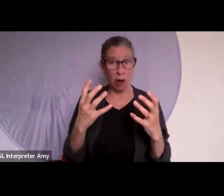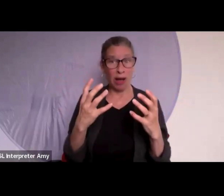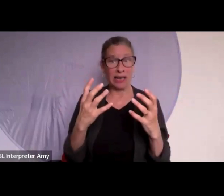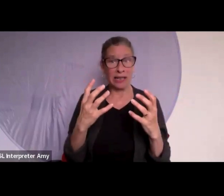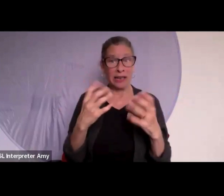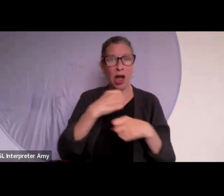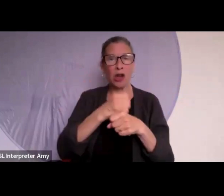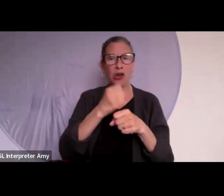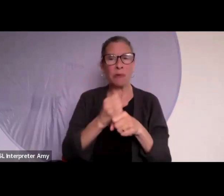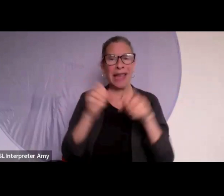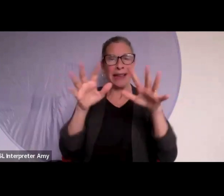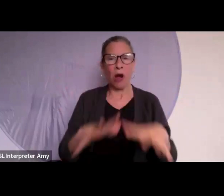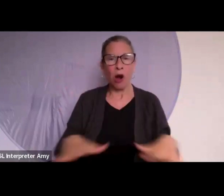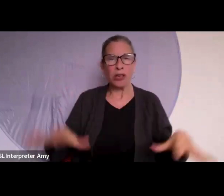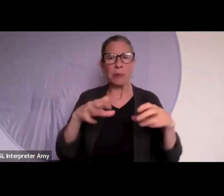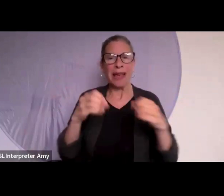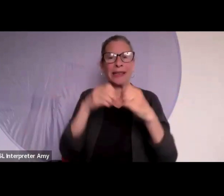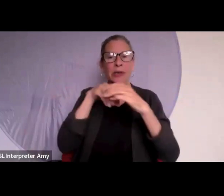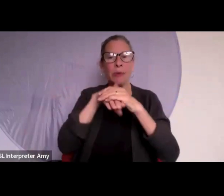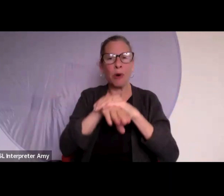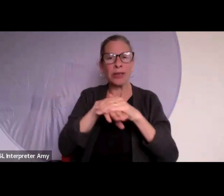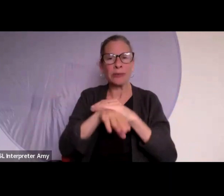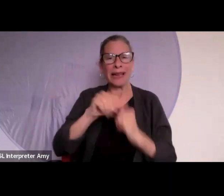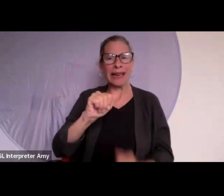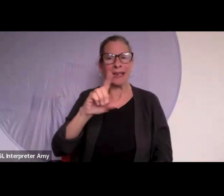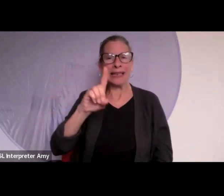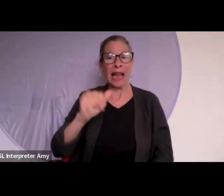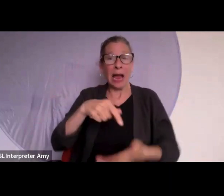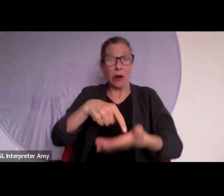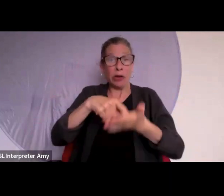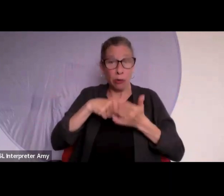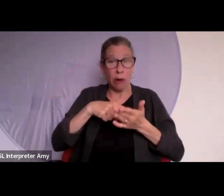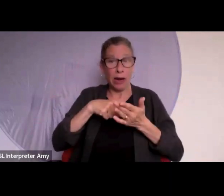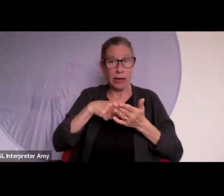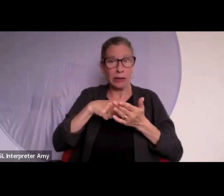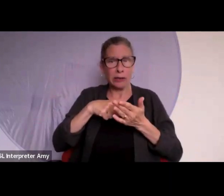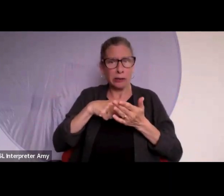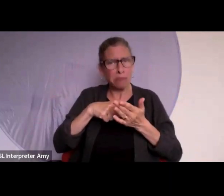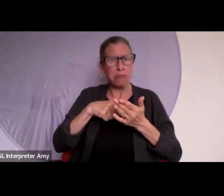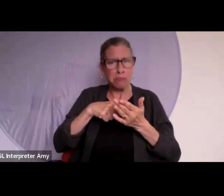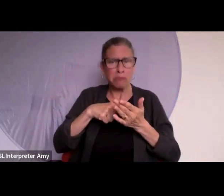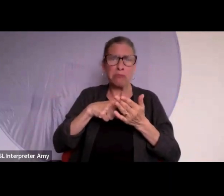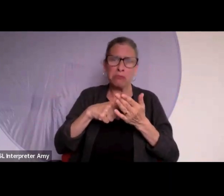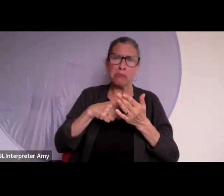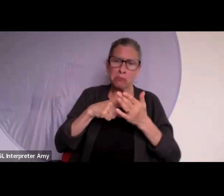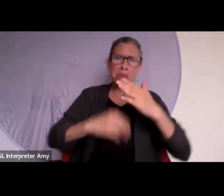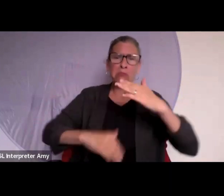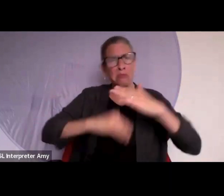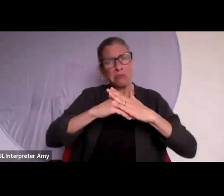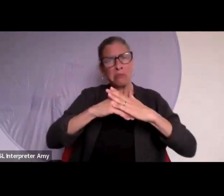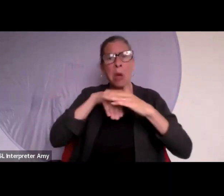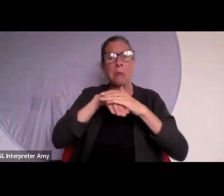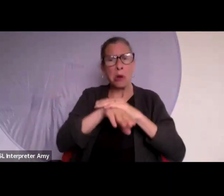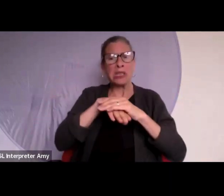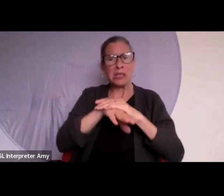more accessible. The ADA requires you to be as accessible as you were when the space was built, and, and sometimes